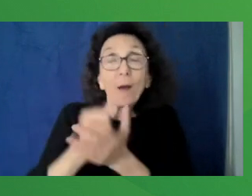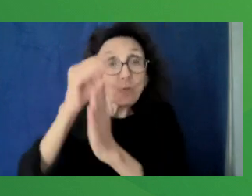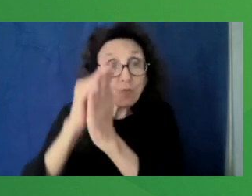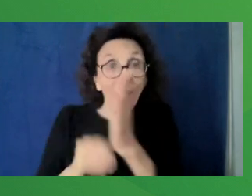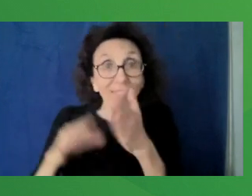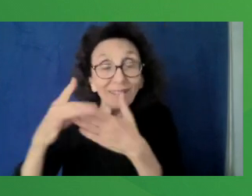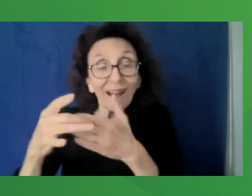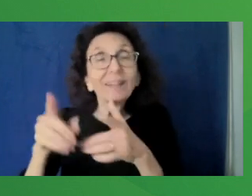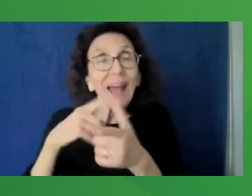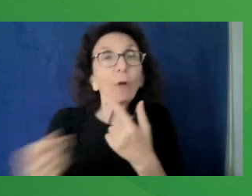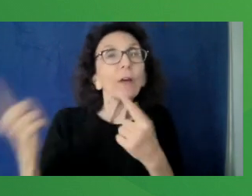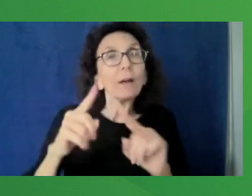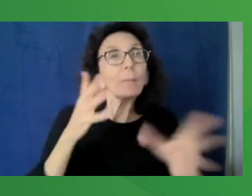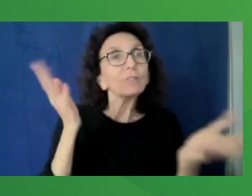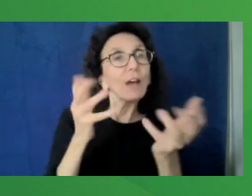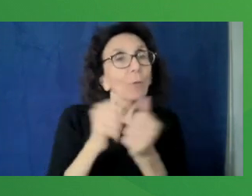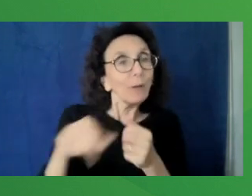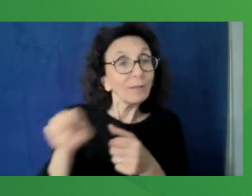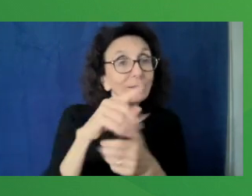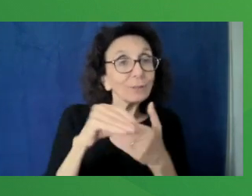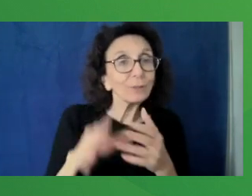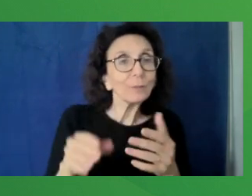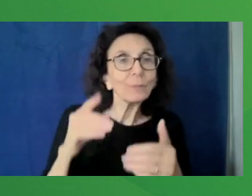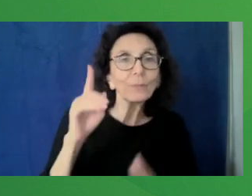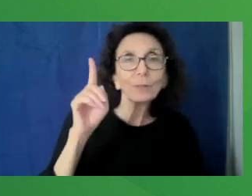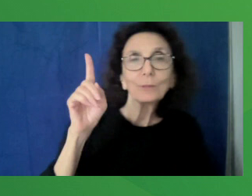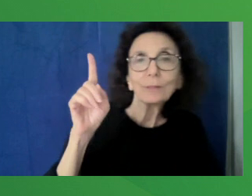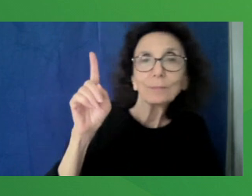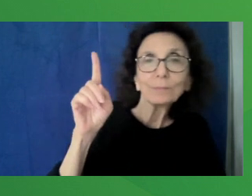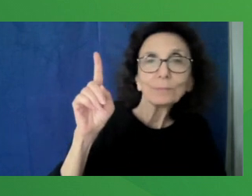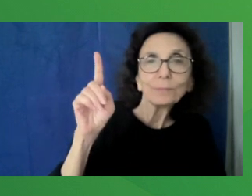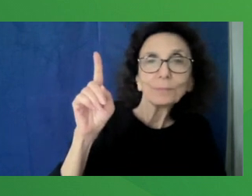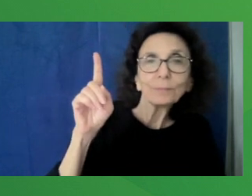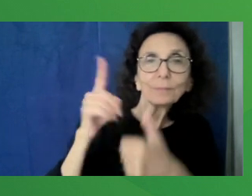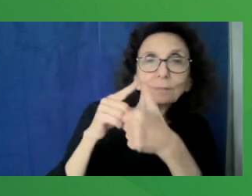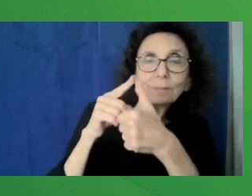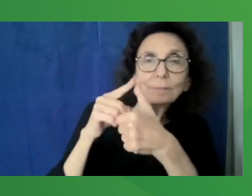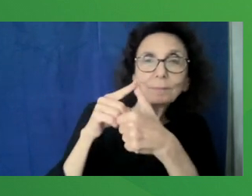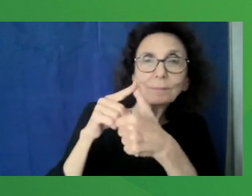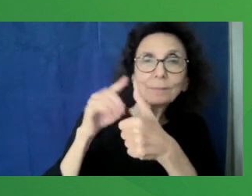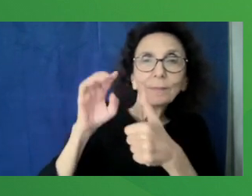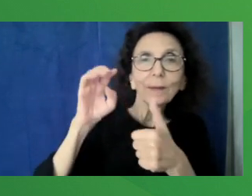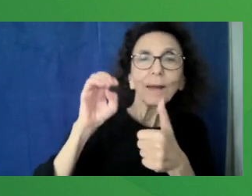we brought in Dr. Onyemaechi Nweke from the Environmental Protection Agency in the United